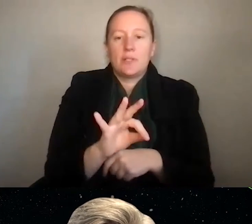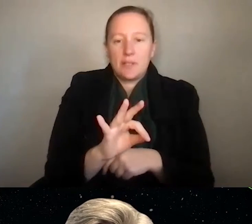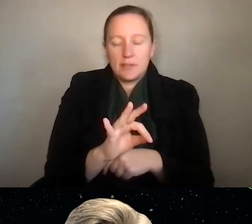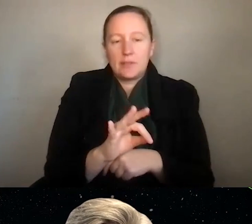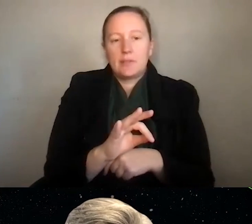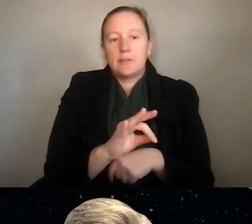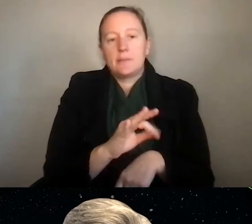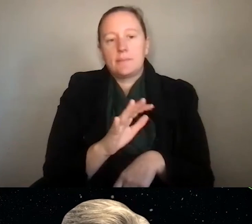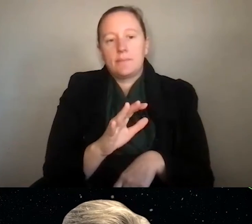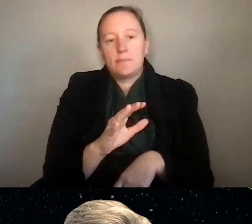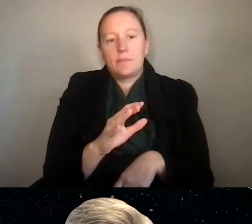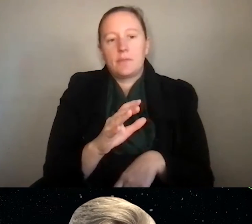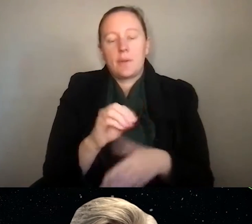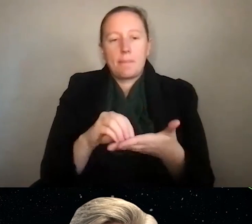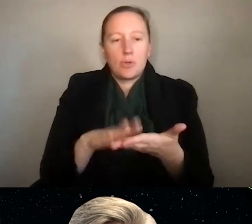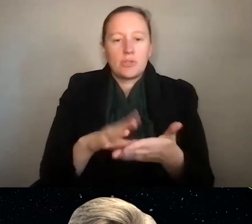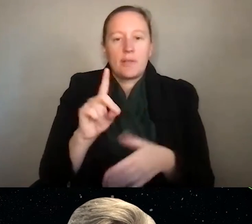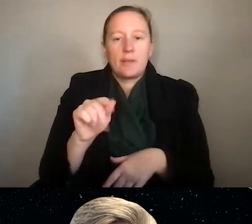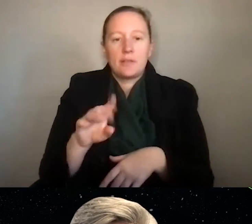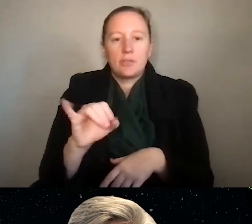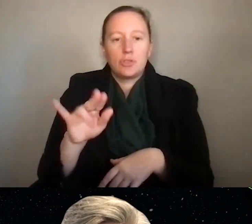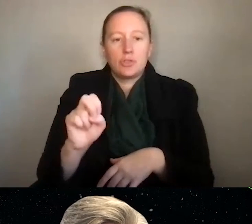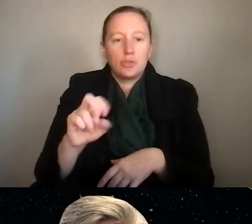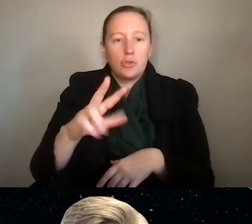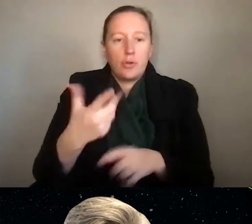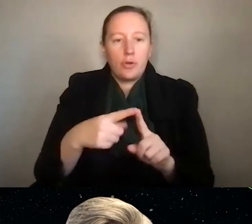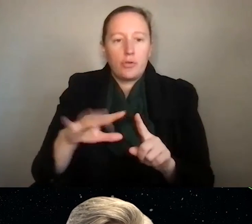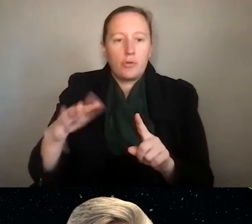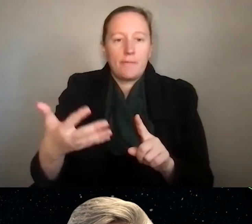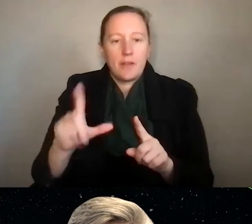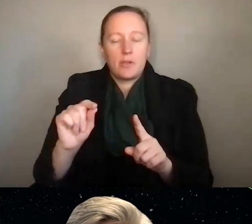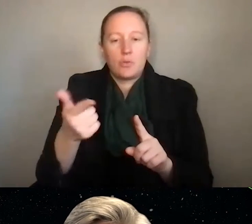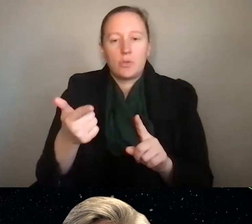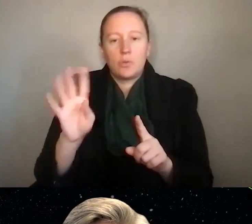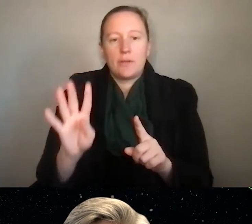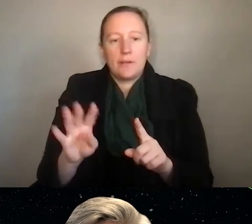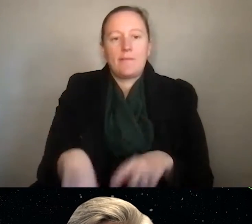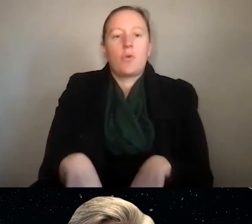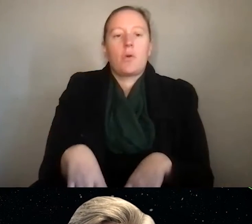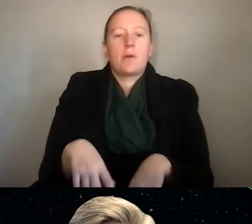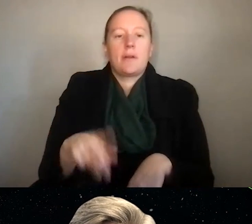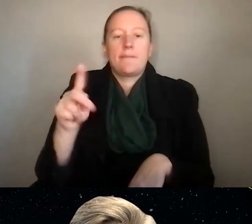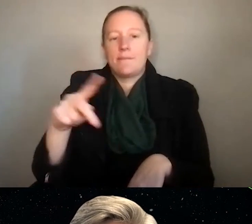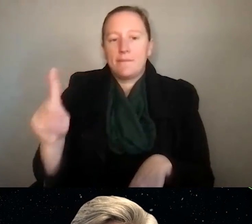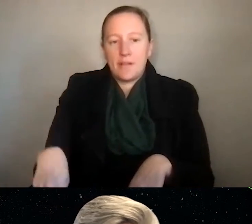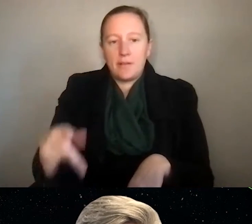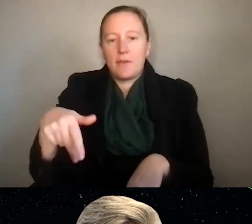Mark your calendar, save the date, June 3rd to the 5th 2024, we will convene in Philadelphia,